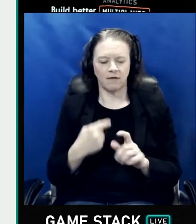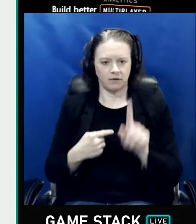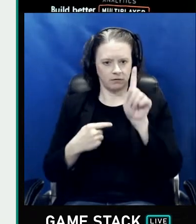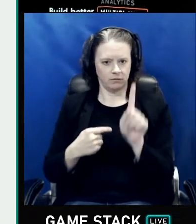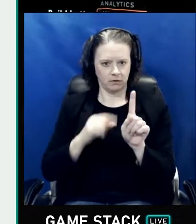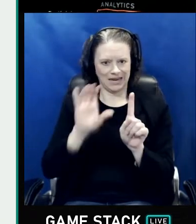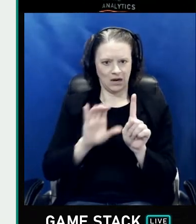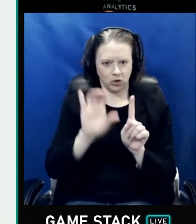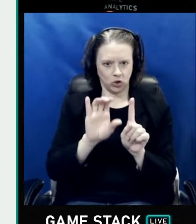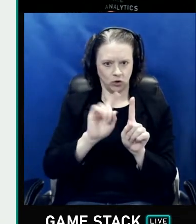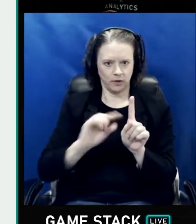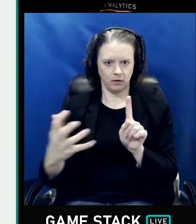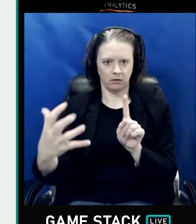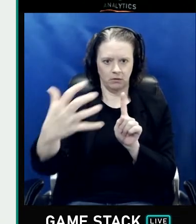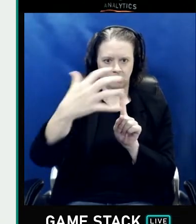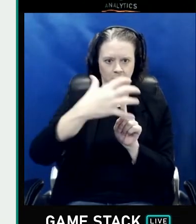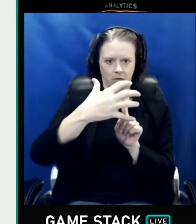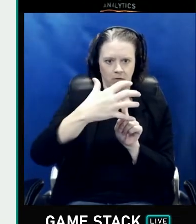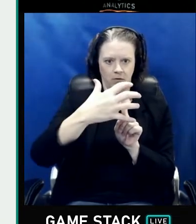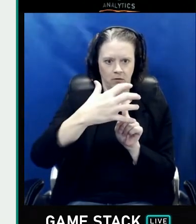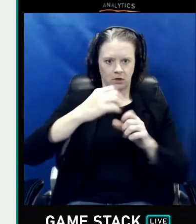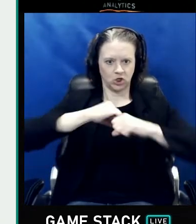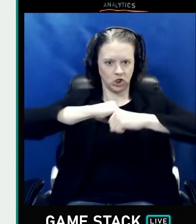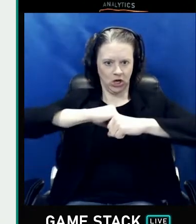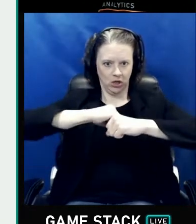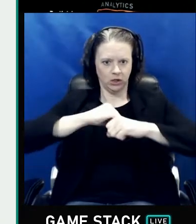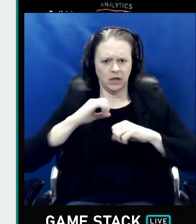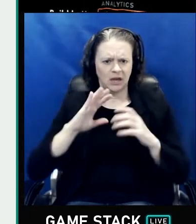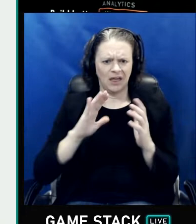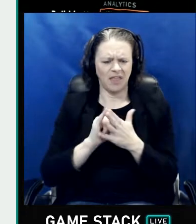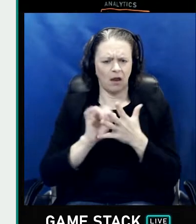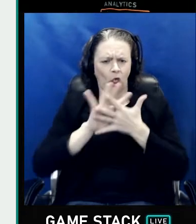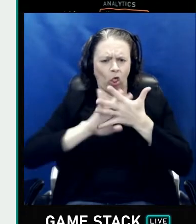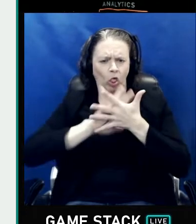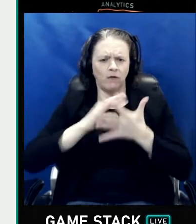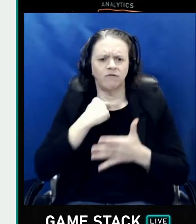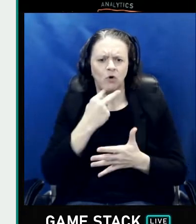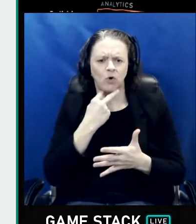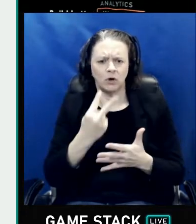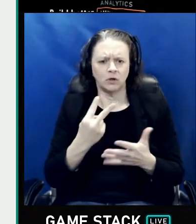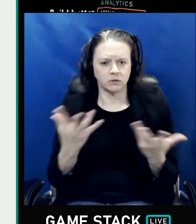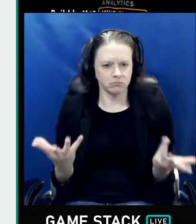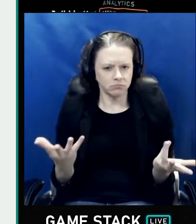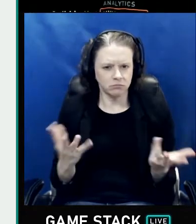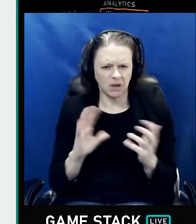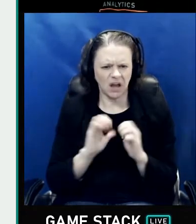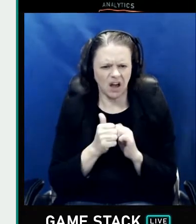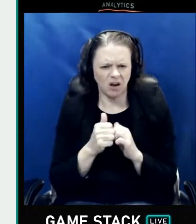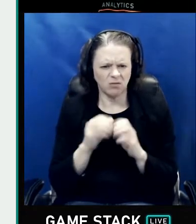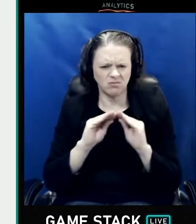We've purposely designed PlayFab Party to be used with popular audio processing solutions such as